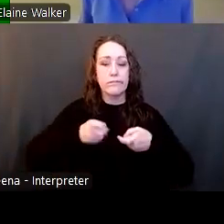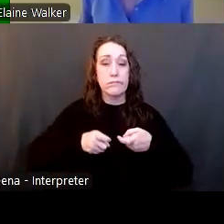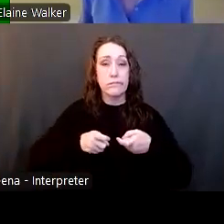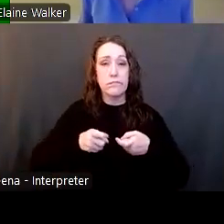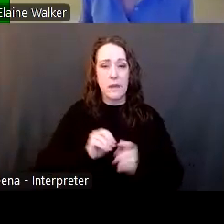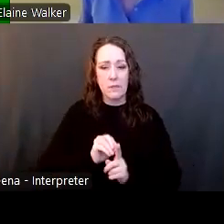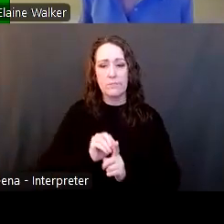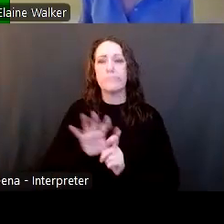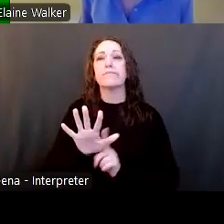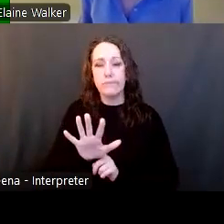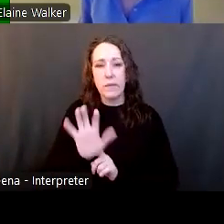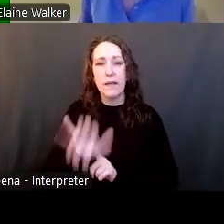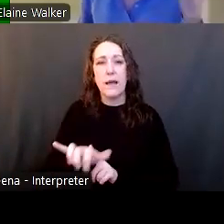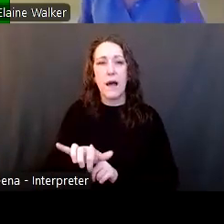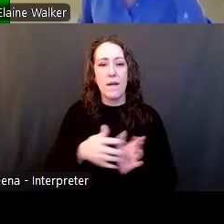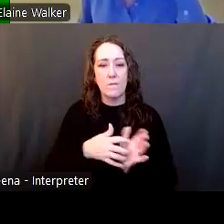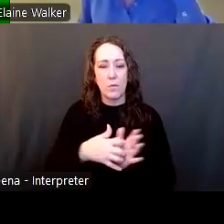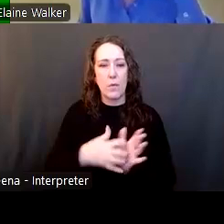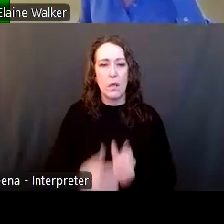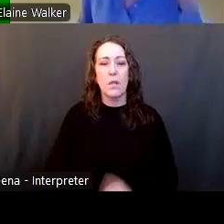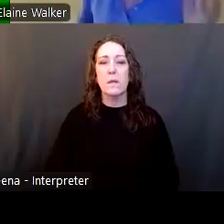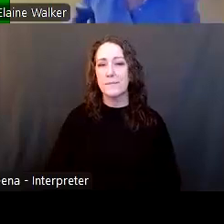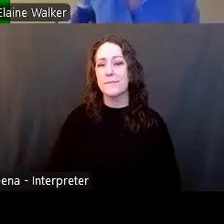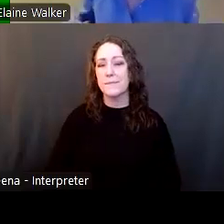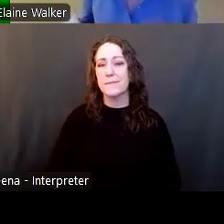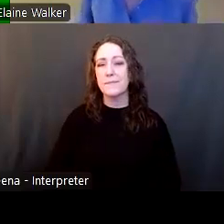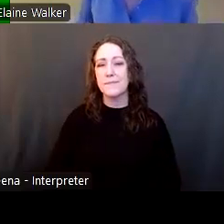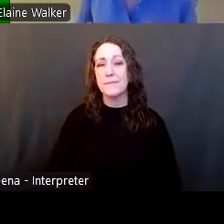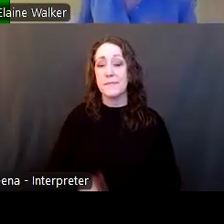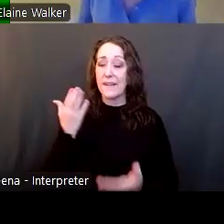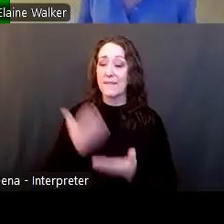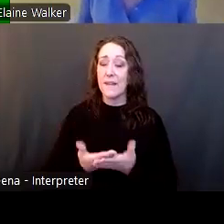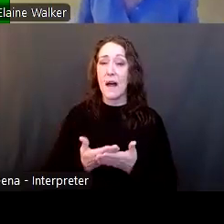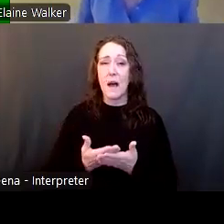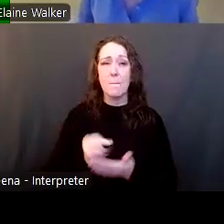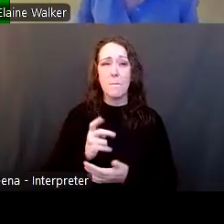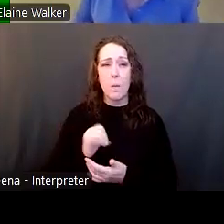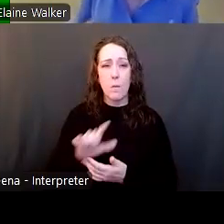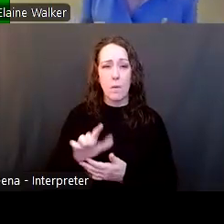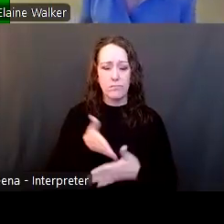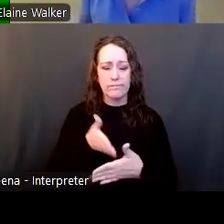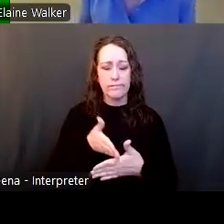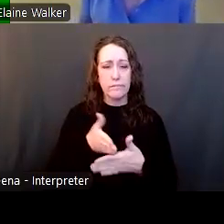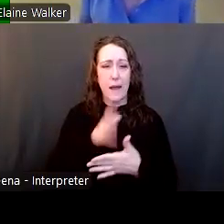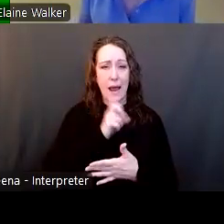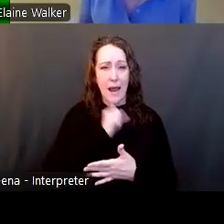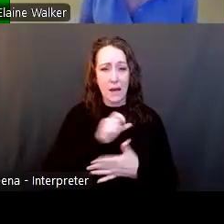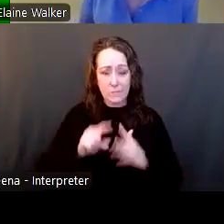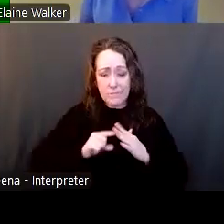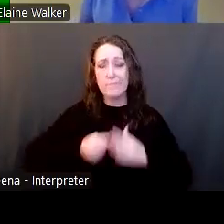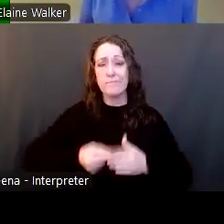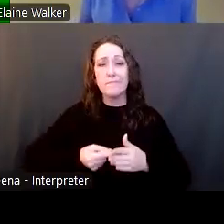vulnerability the fact that the modal age range for the onset of psychosis is late adolescence